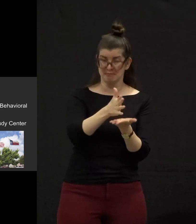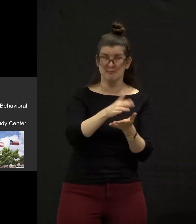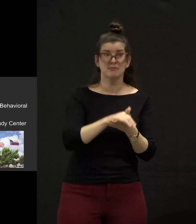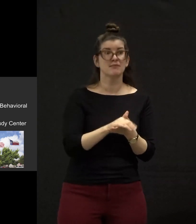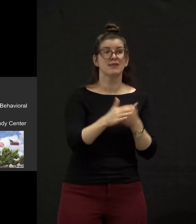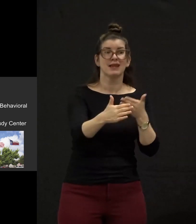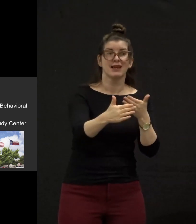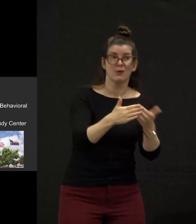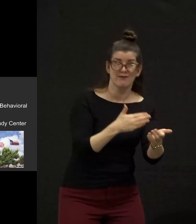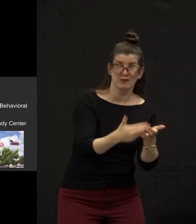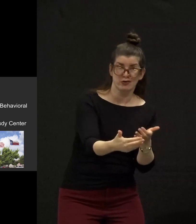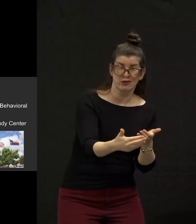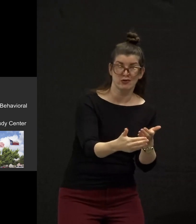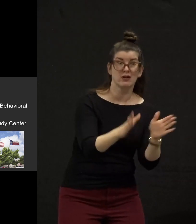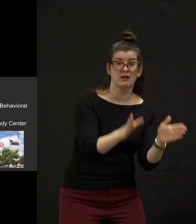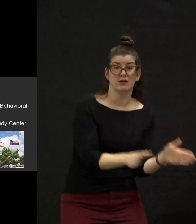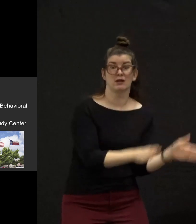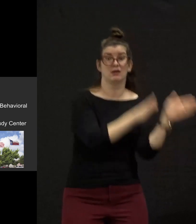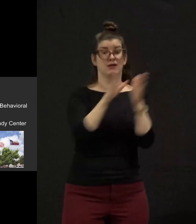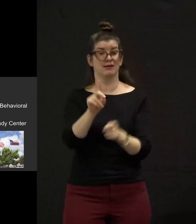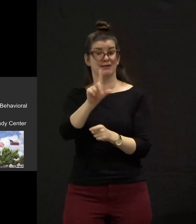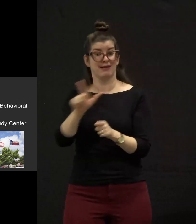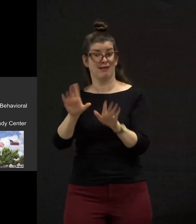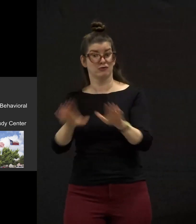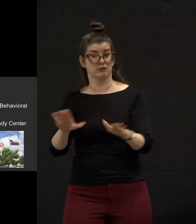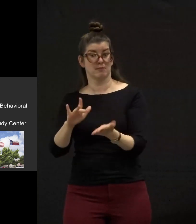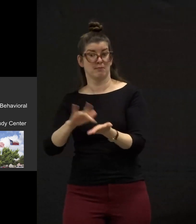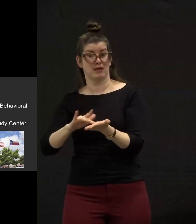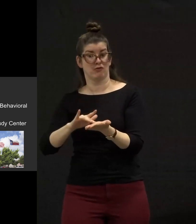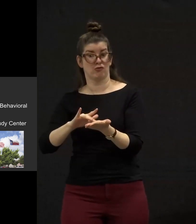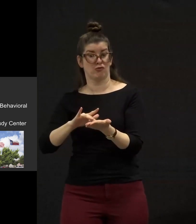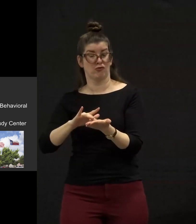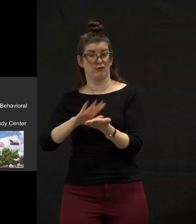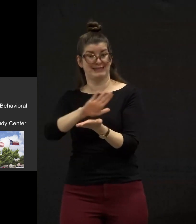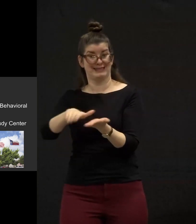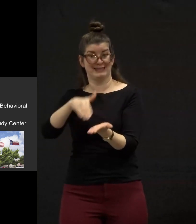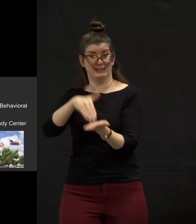the Dell Children's Medical Center as a pediatric hospital